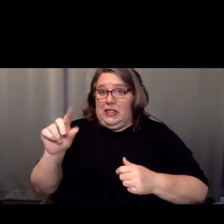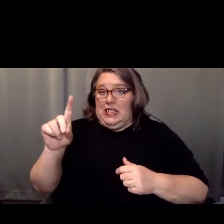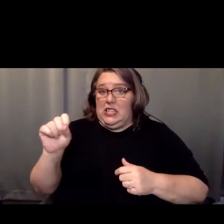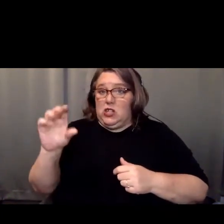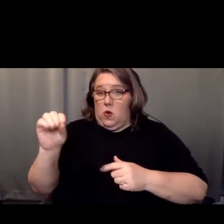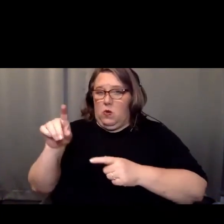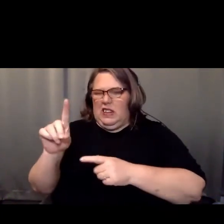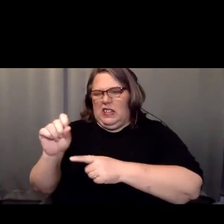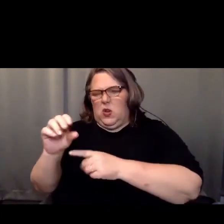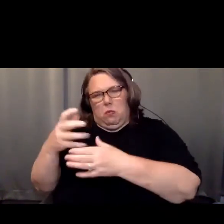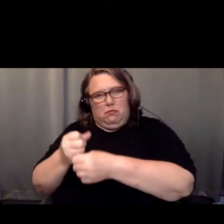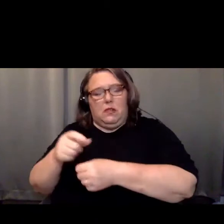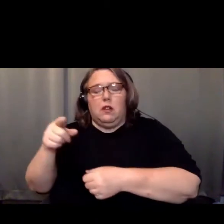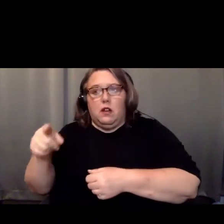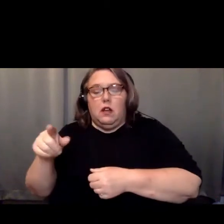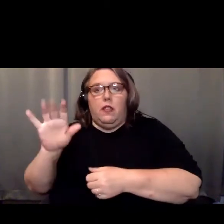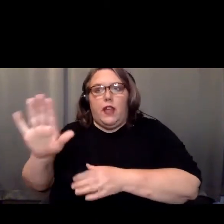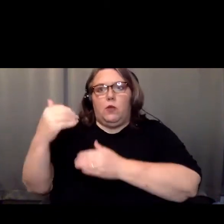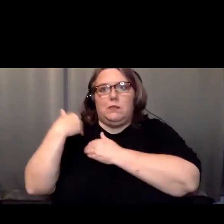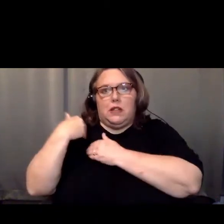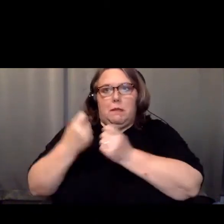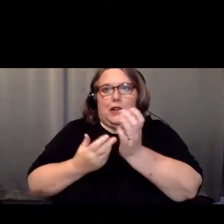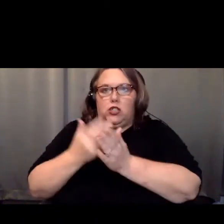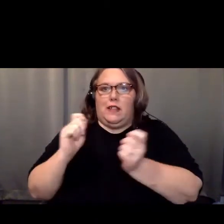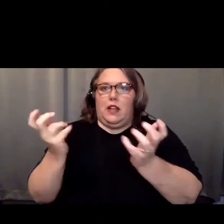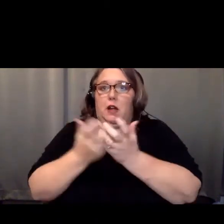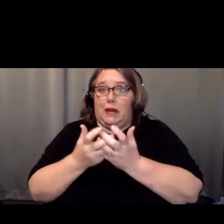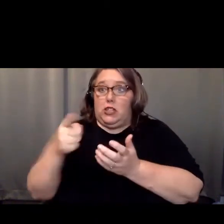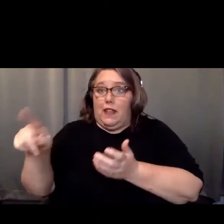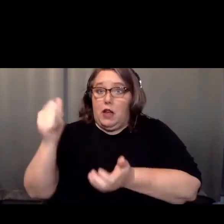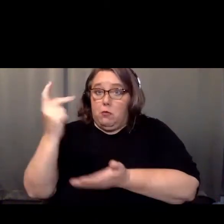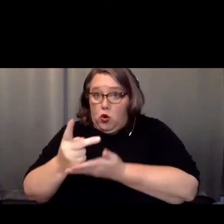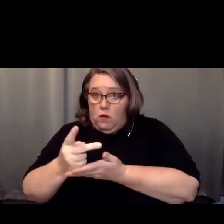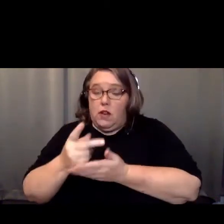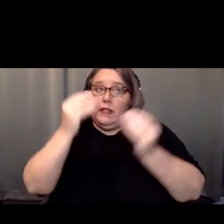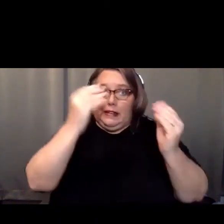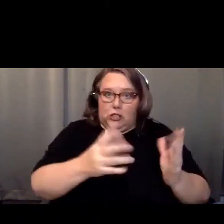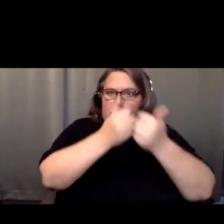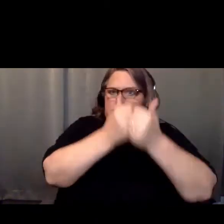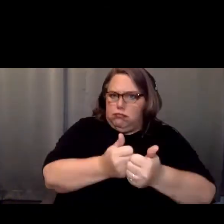responsibility to make sure that the accommodations they approved are honored and the school